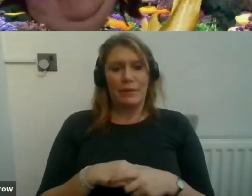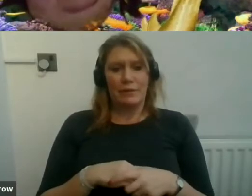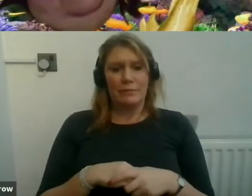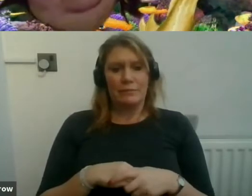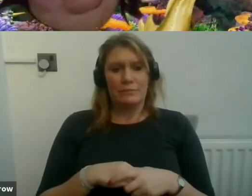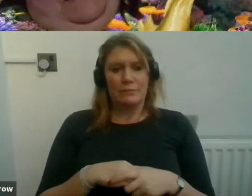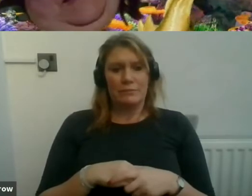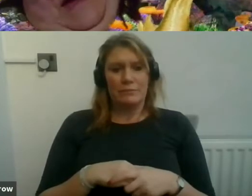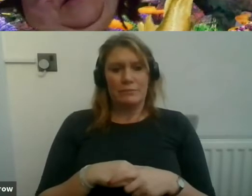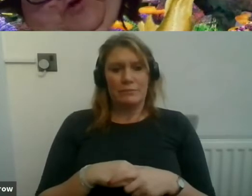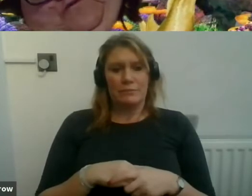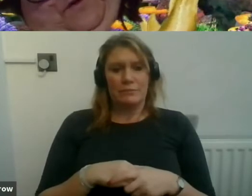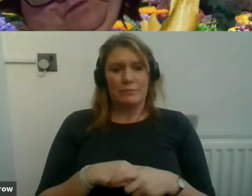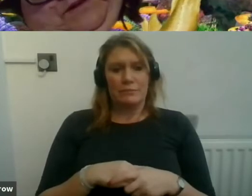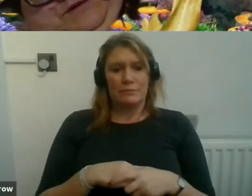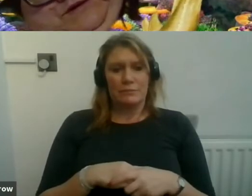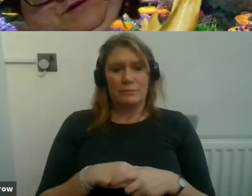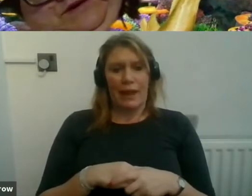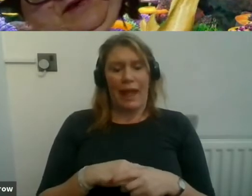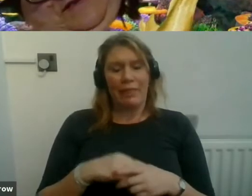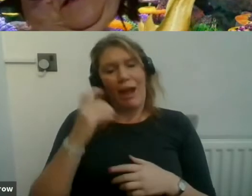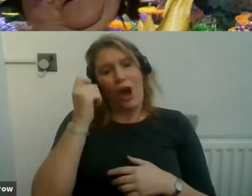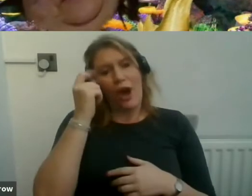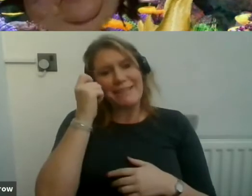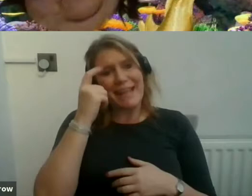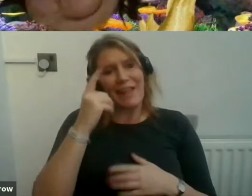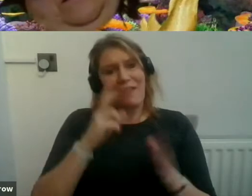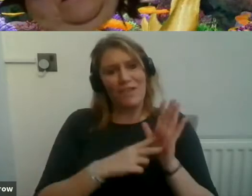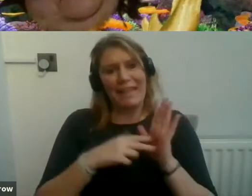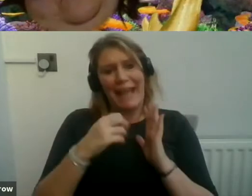that's as I said earlier, that's not